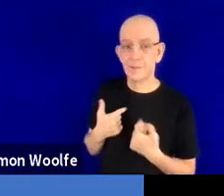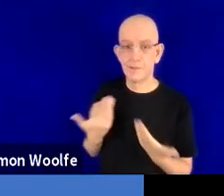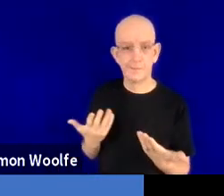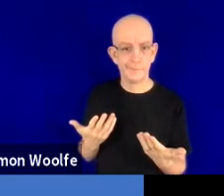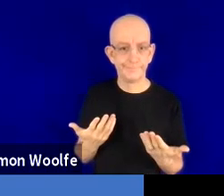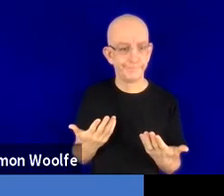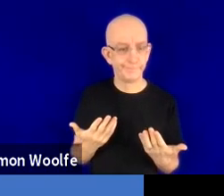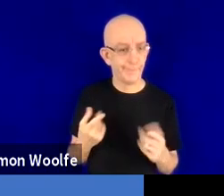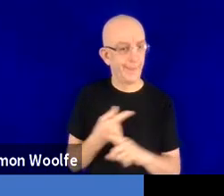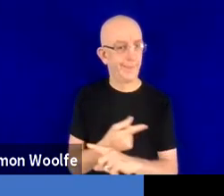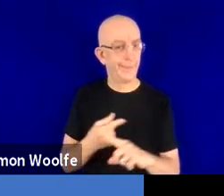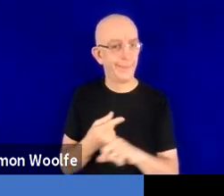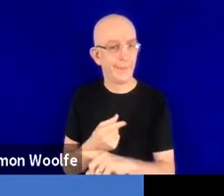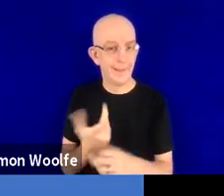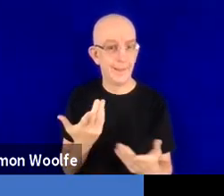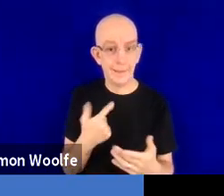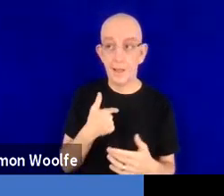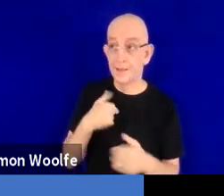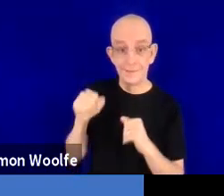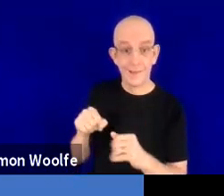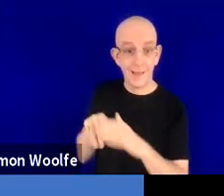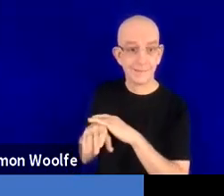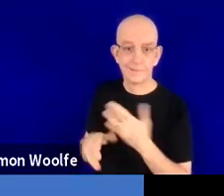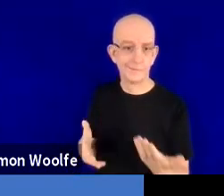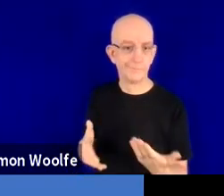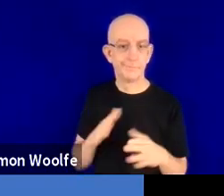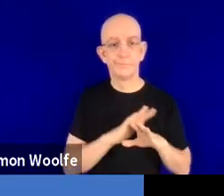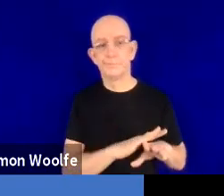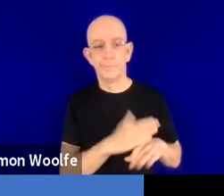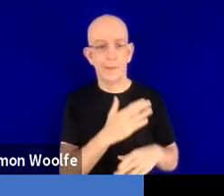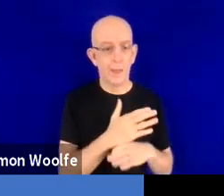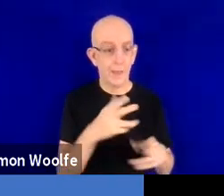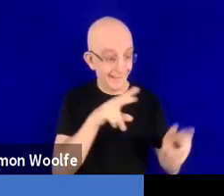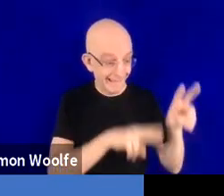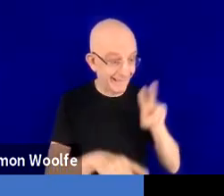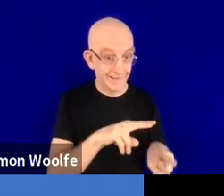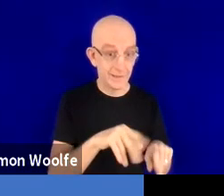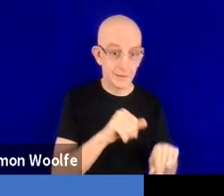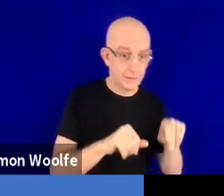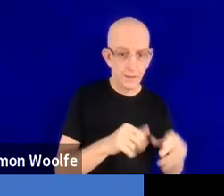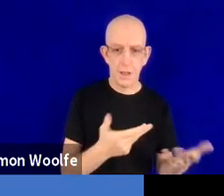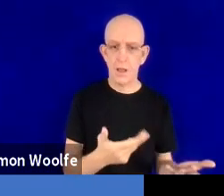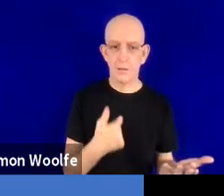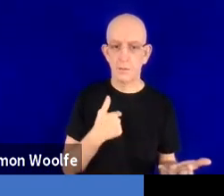Physical barriers to accessing, the infrastructure of social protection, information, communication, attitudinal